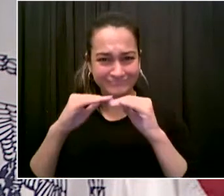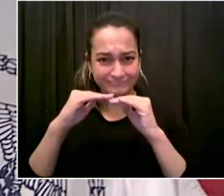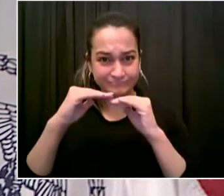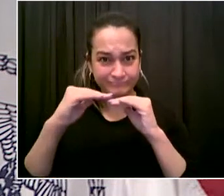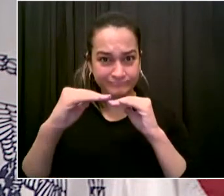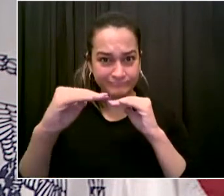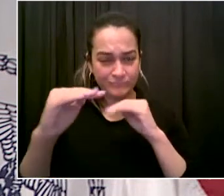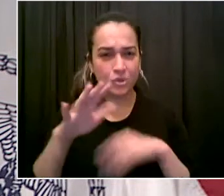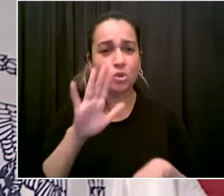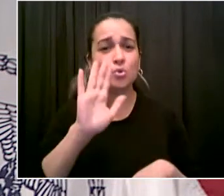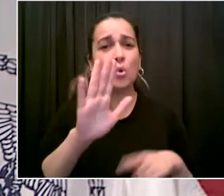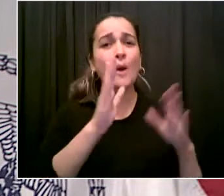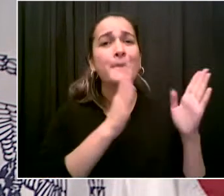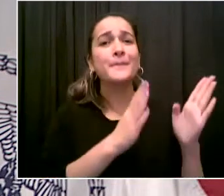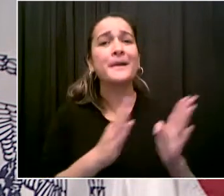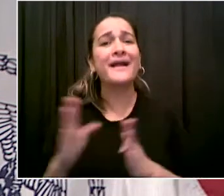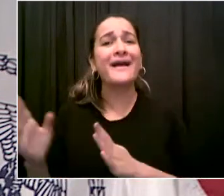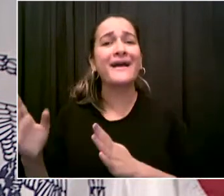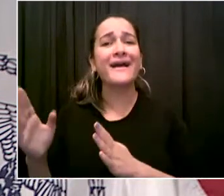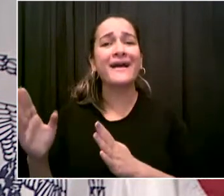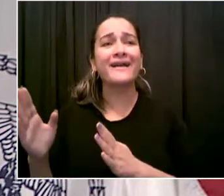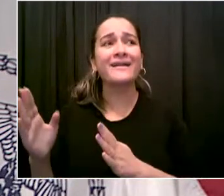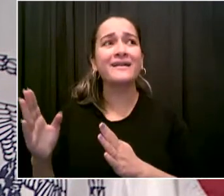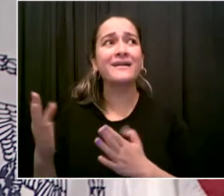INTERRUPTED CONTINUES UNABATED. WHEN AWE GOING TO SEE RESULTS FROM